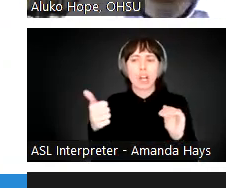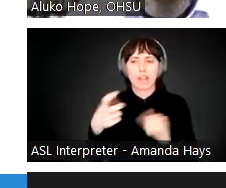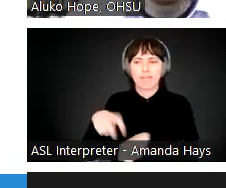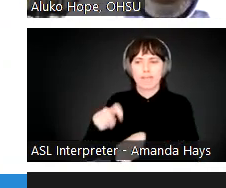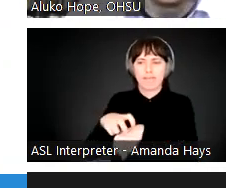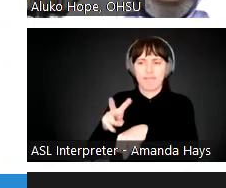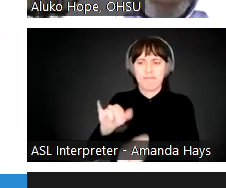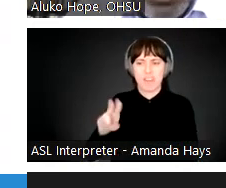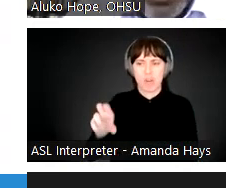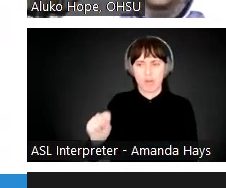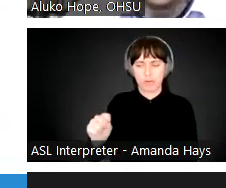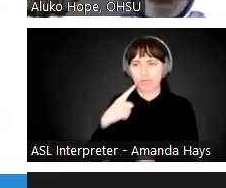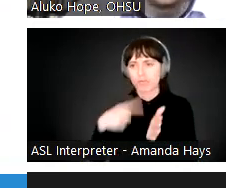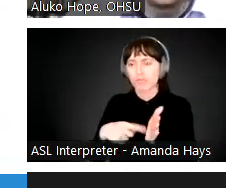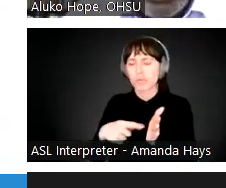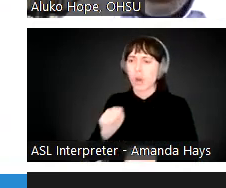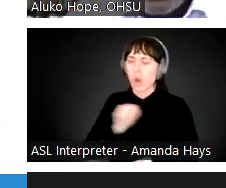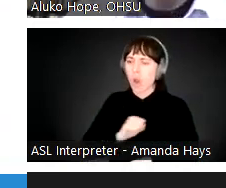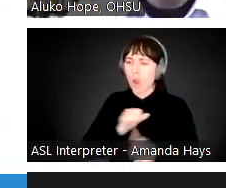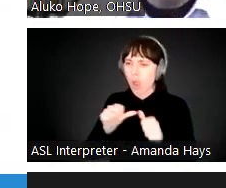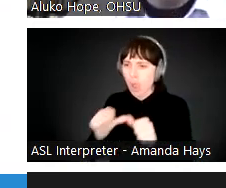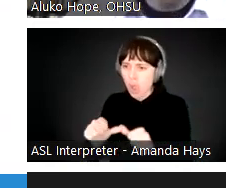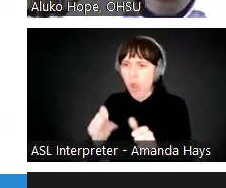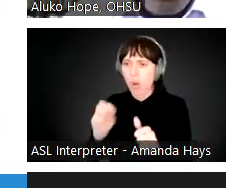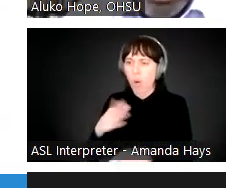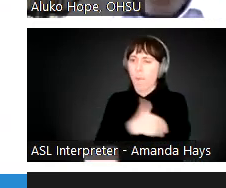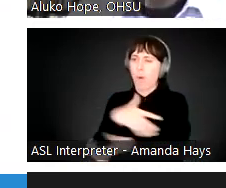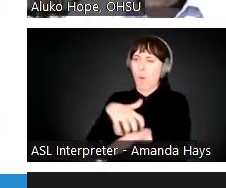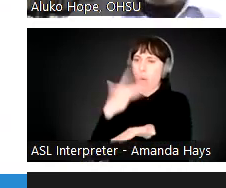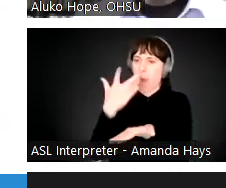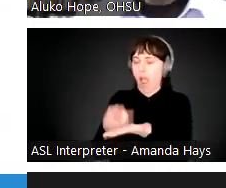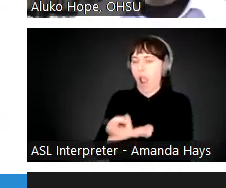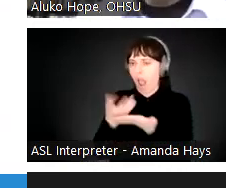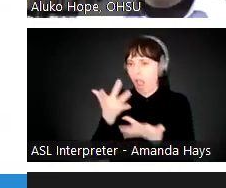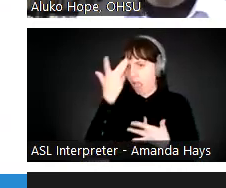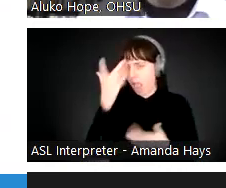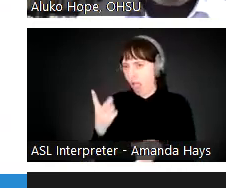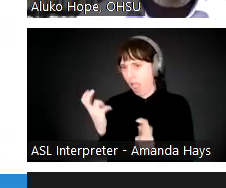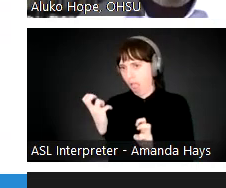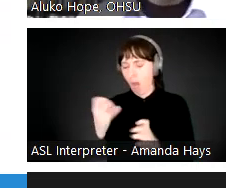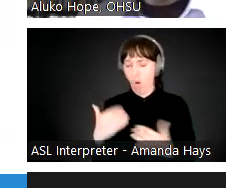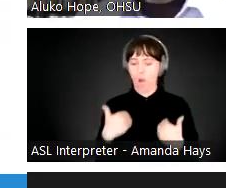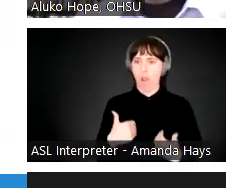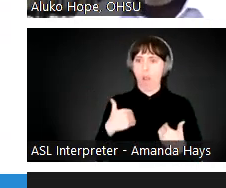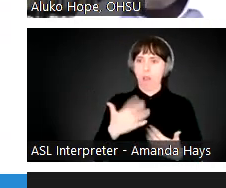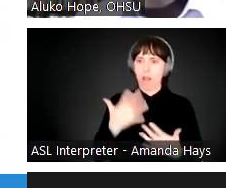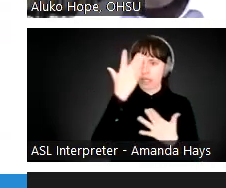they've been lying in bed for so long after being ill, whether it's a new lung disease after having a lung infection